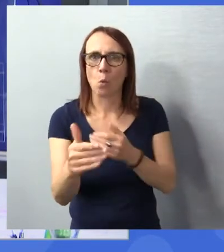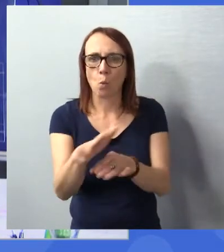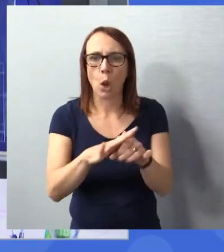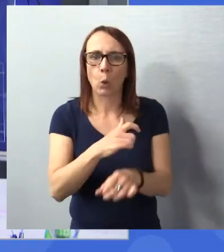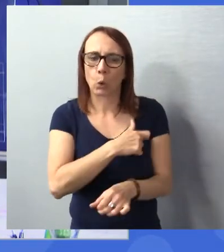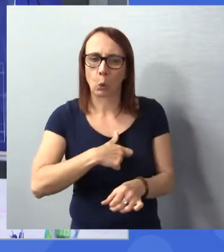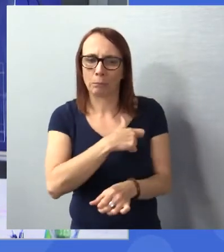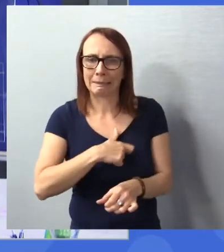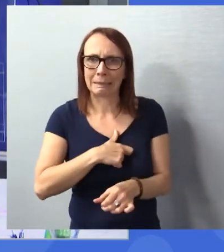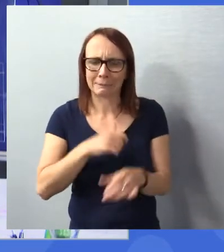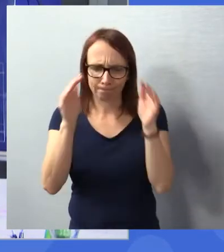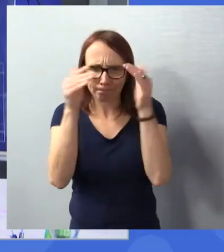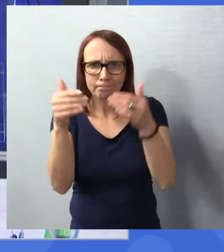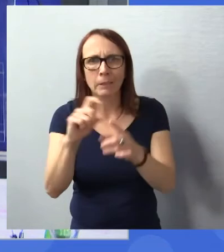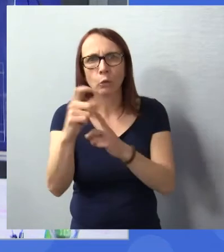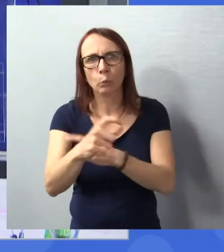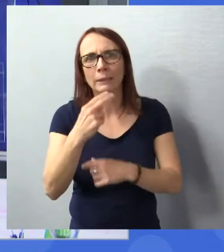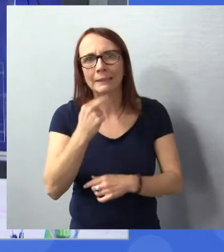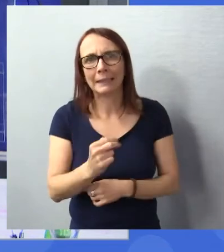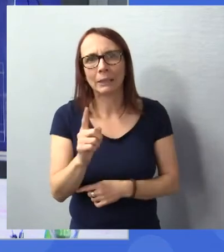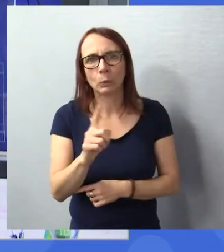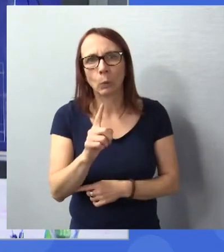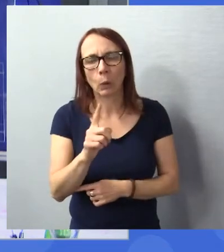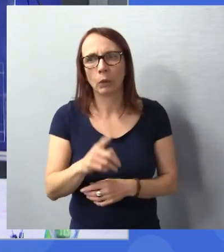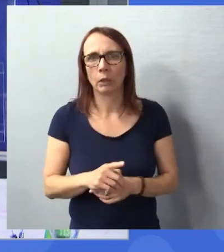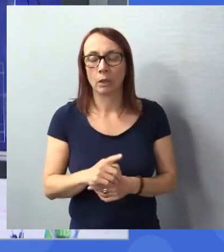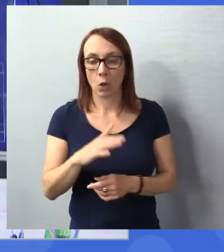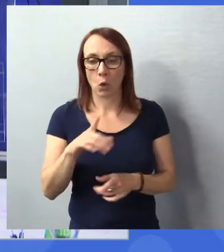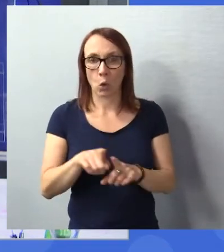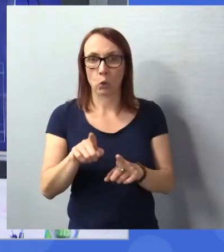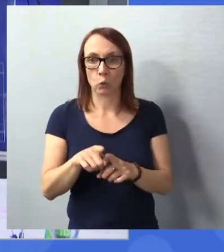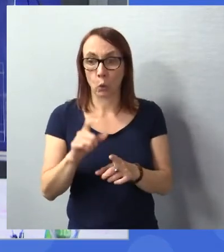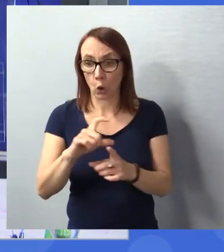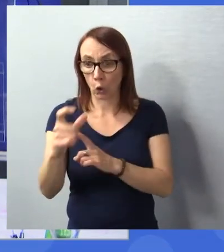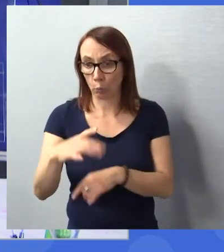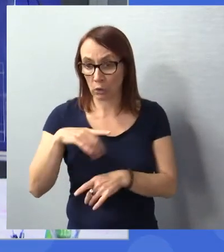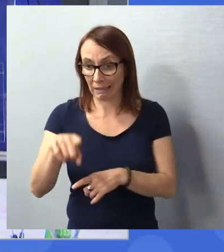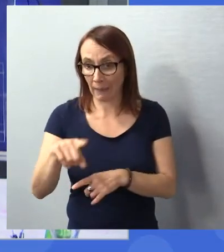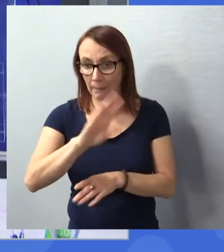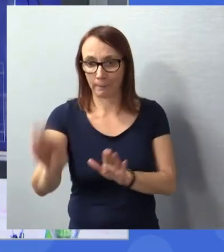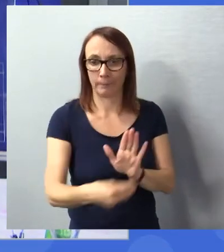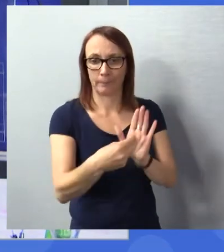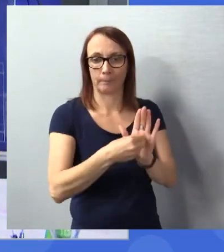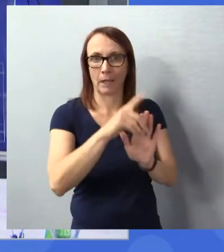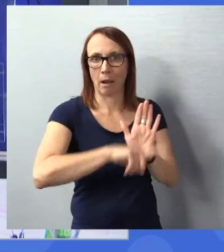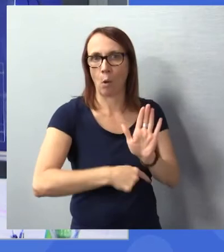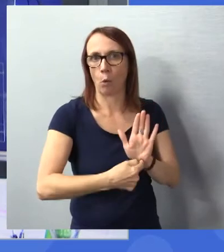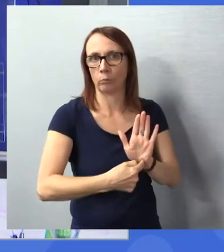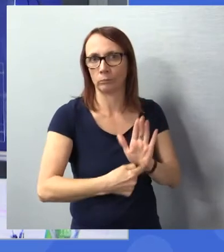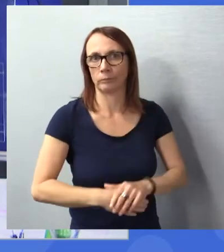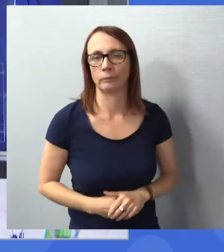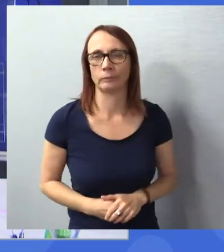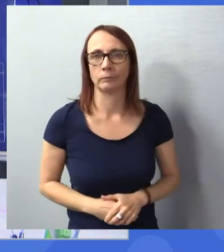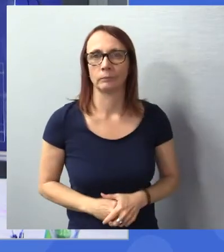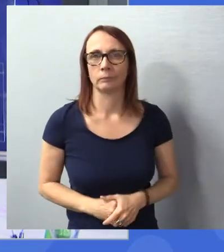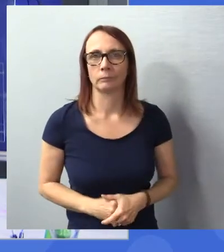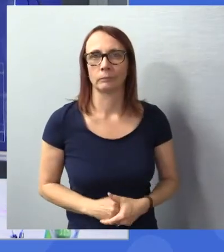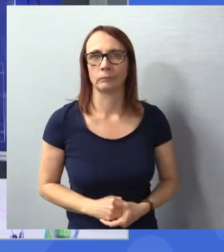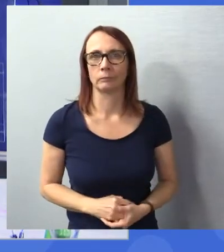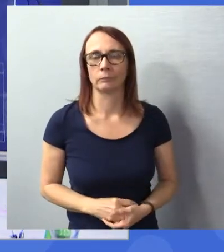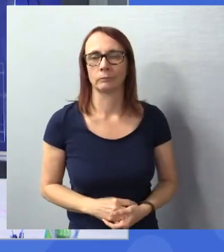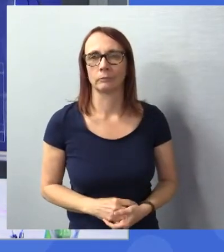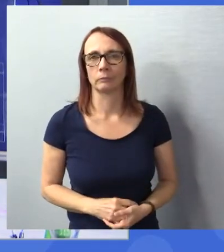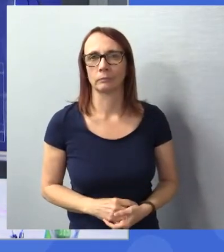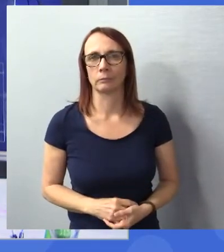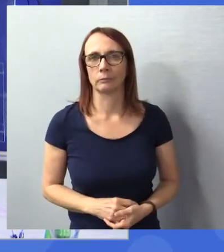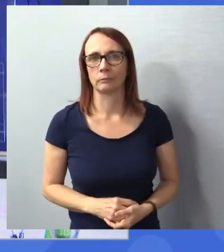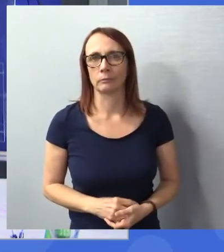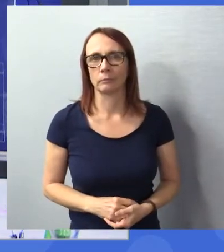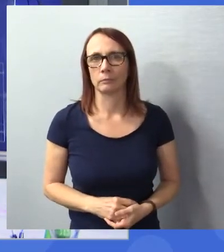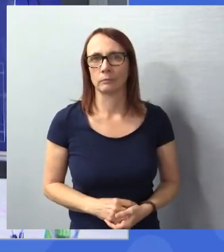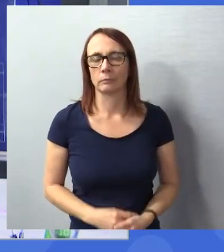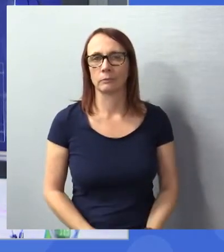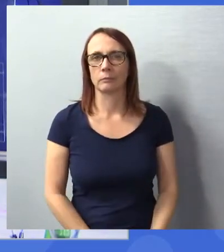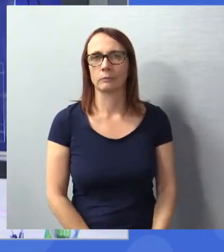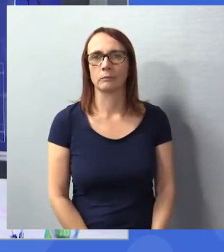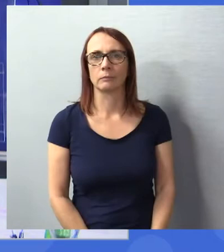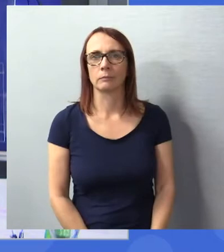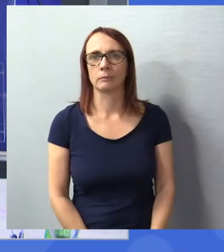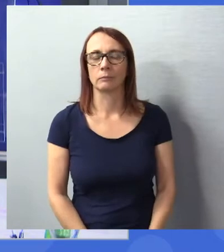community needs and have this enshrined in long table 12